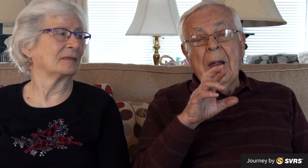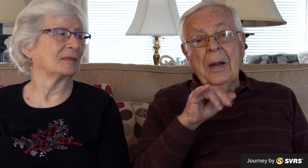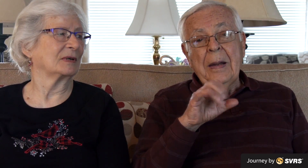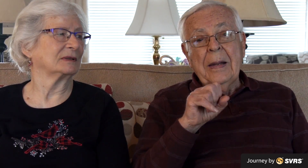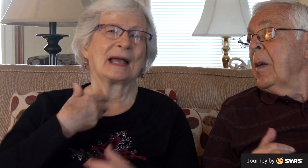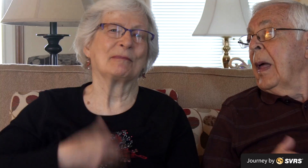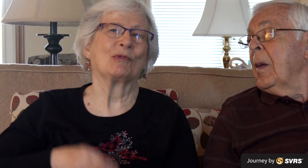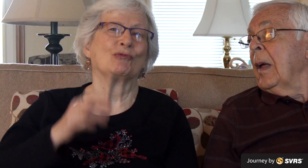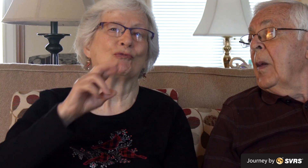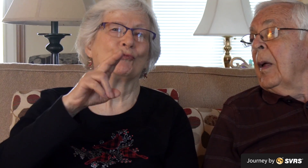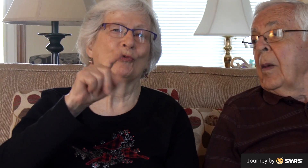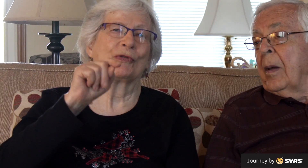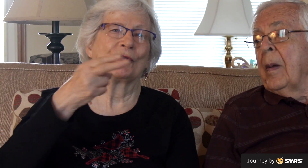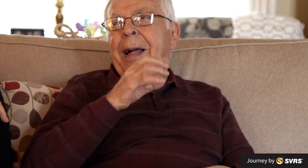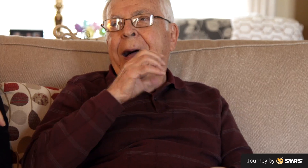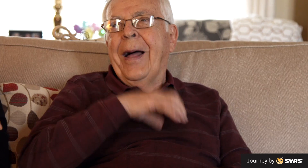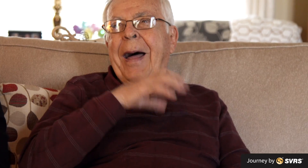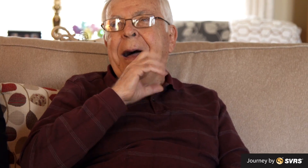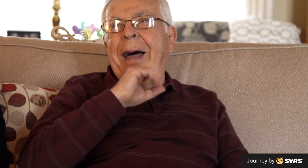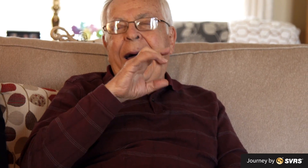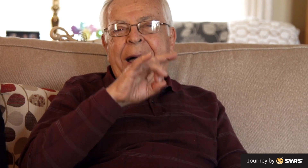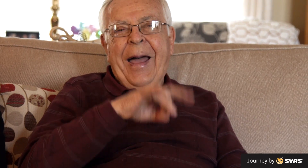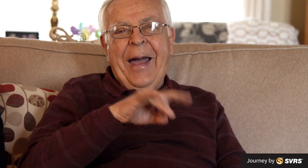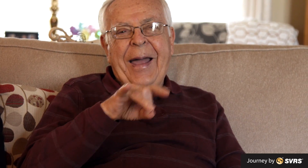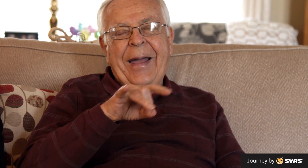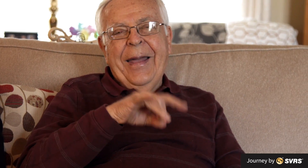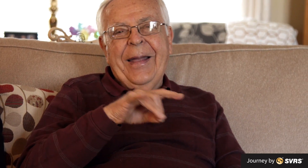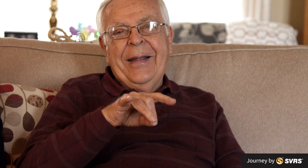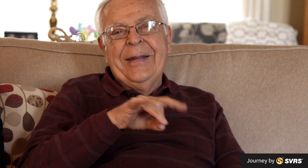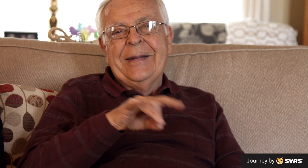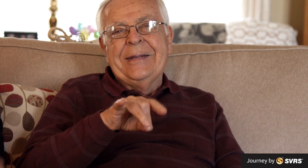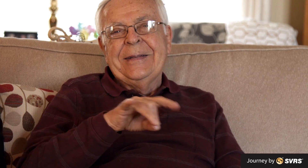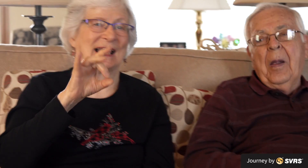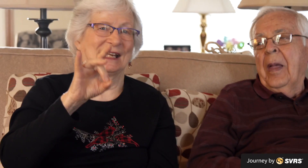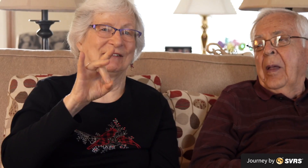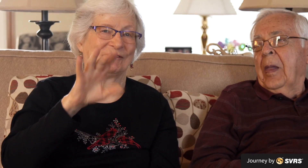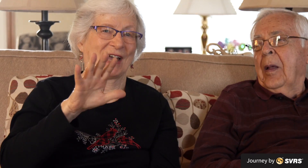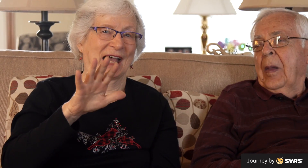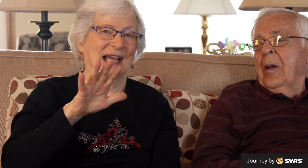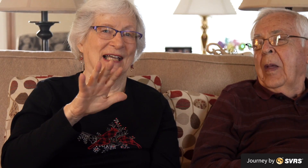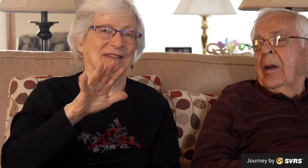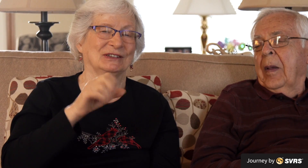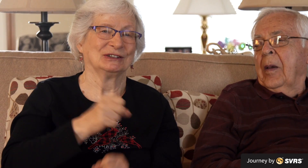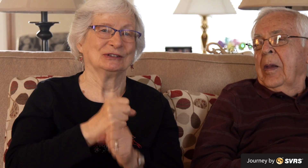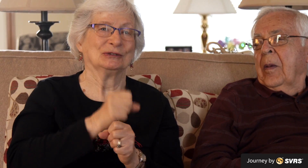I'm Ruth. I'm 88 years old. I'm 85 years old.